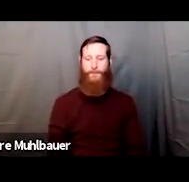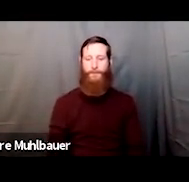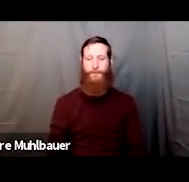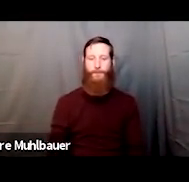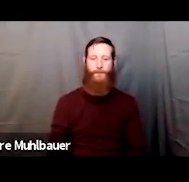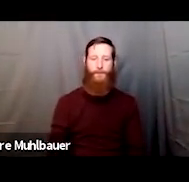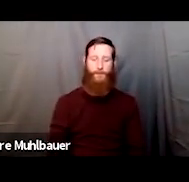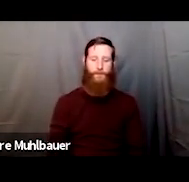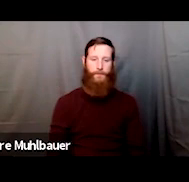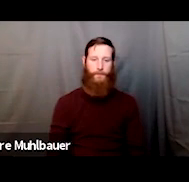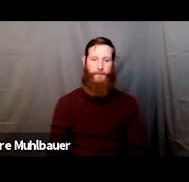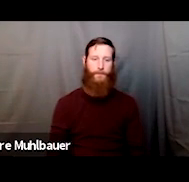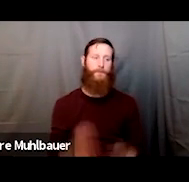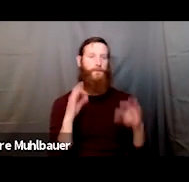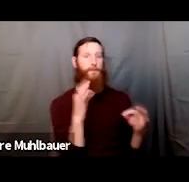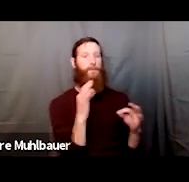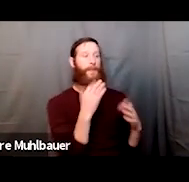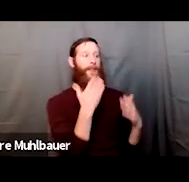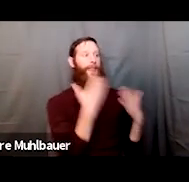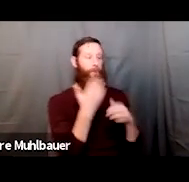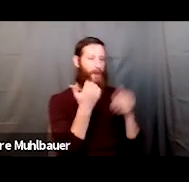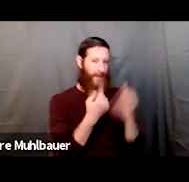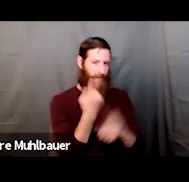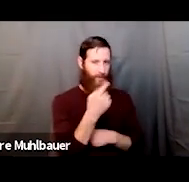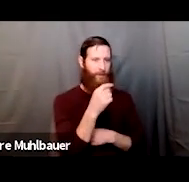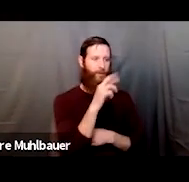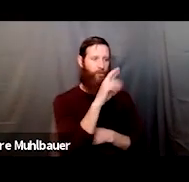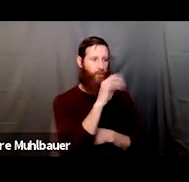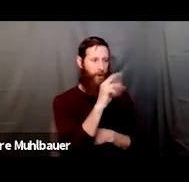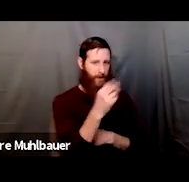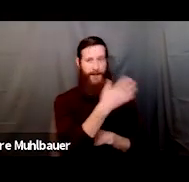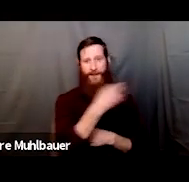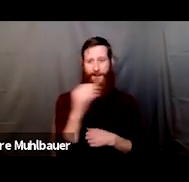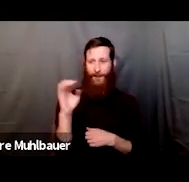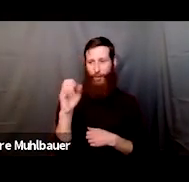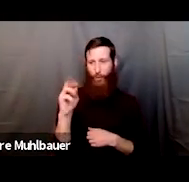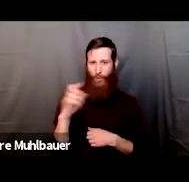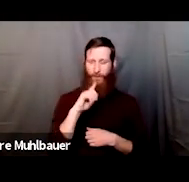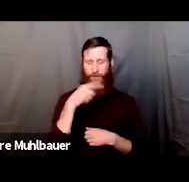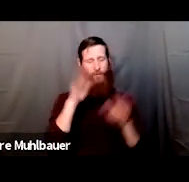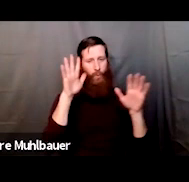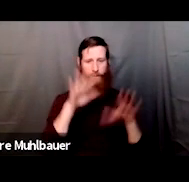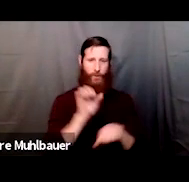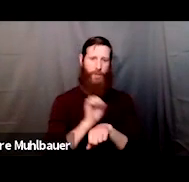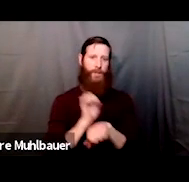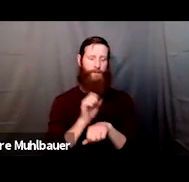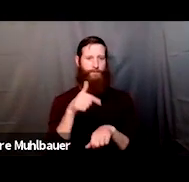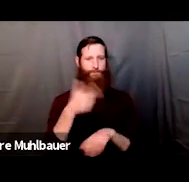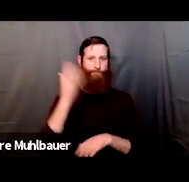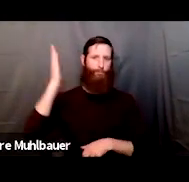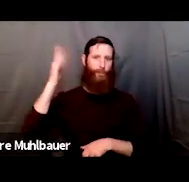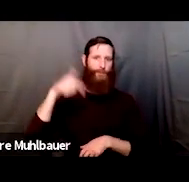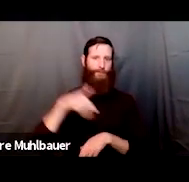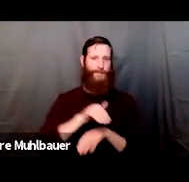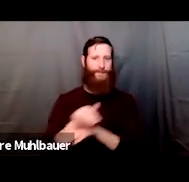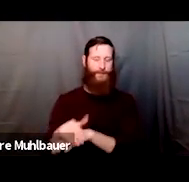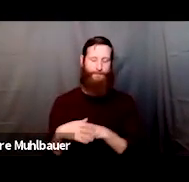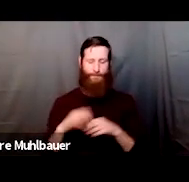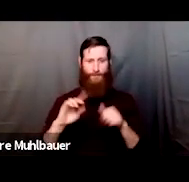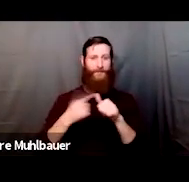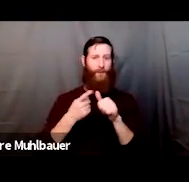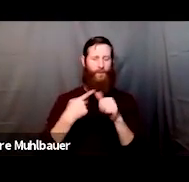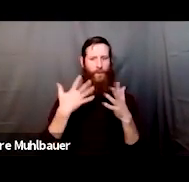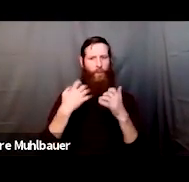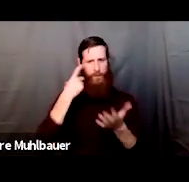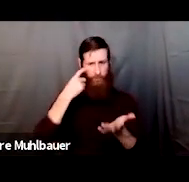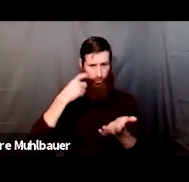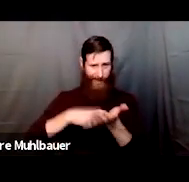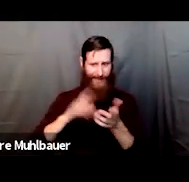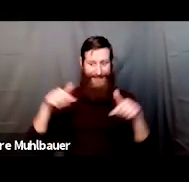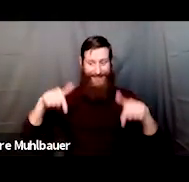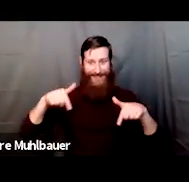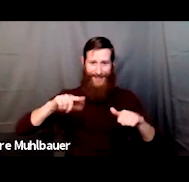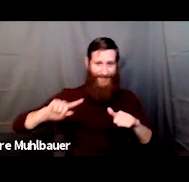THANK YOU everyone and Robin for such a wonderful job with this presentation this evening. I'd like to recognize that this is the first course NWAC has run